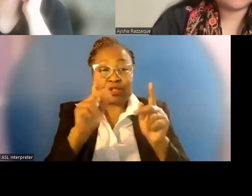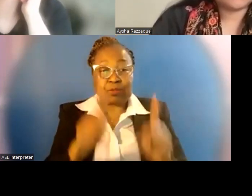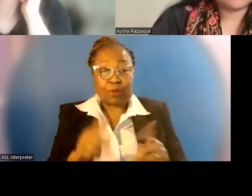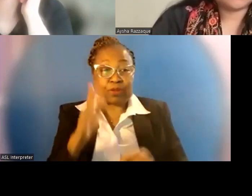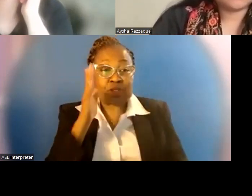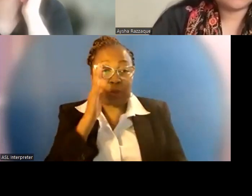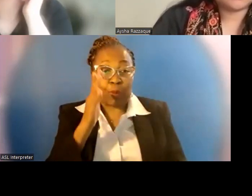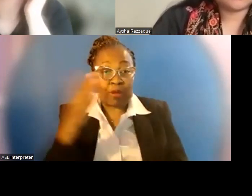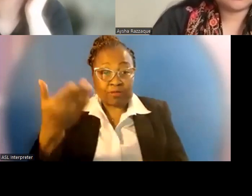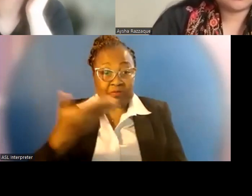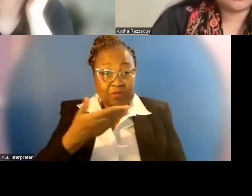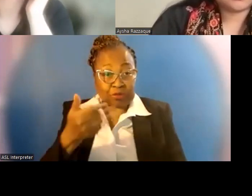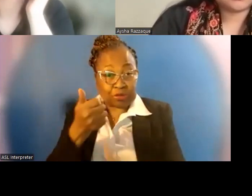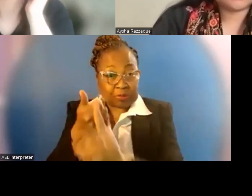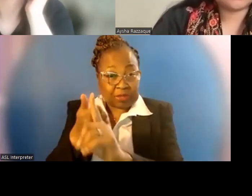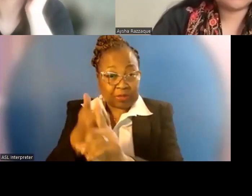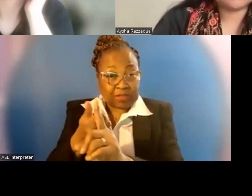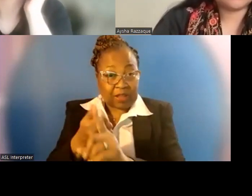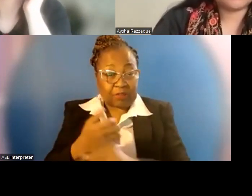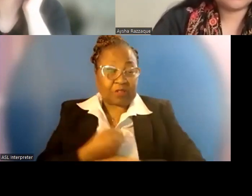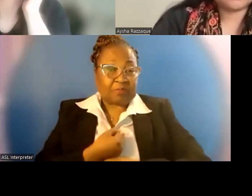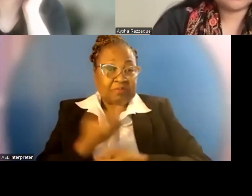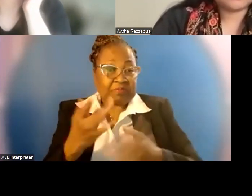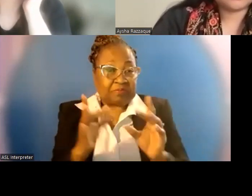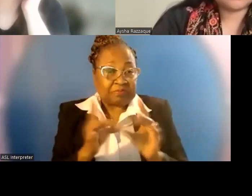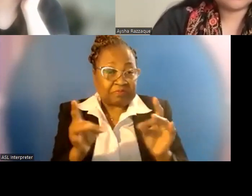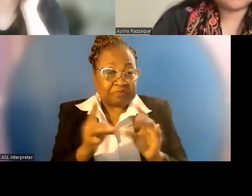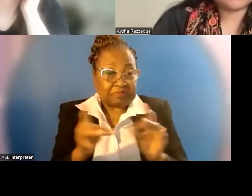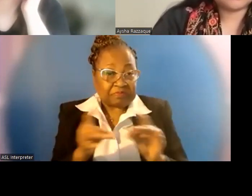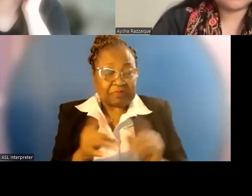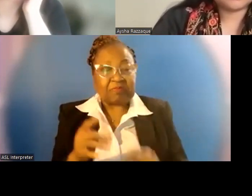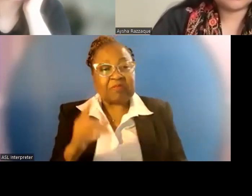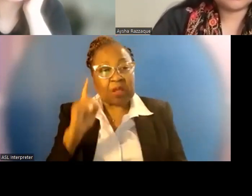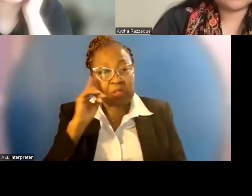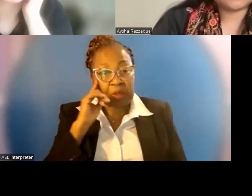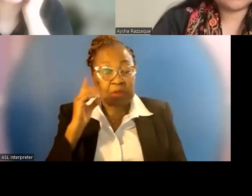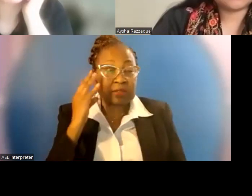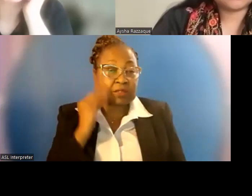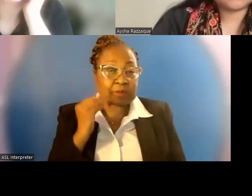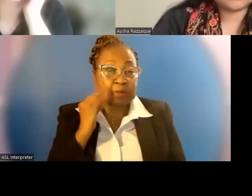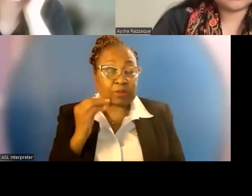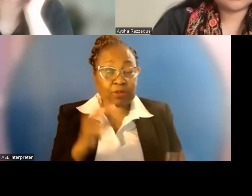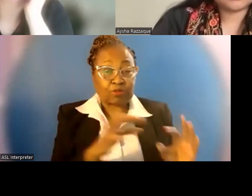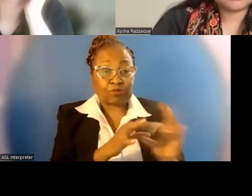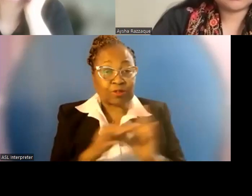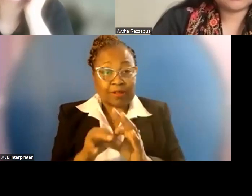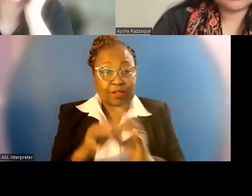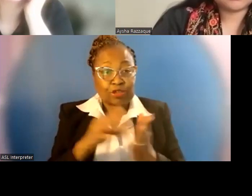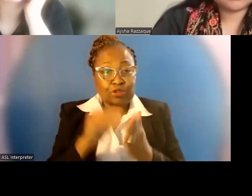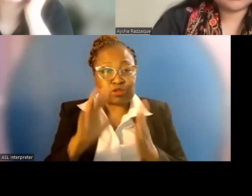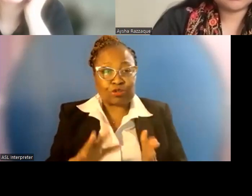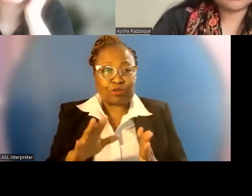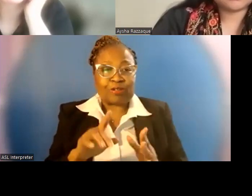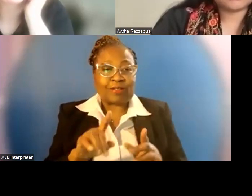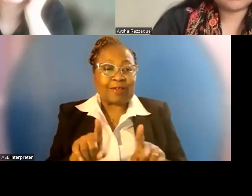and share some thoughts and experiences around students as the living, breathing heart of a DCC.